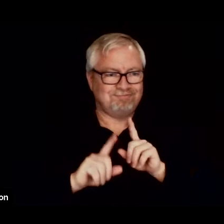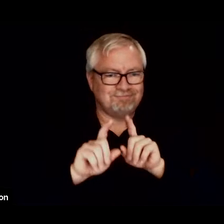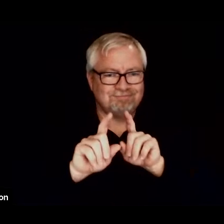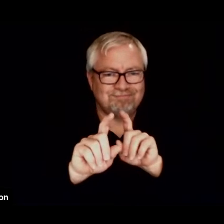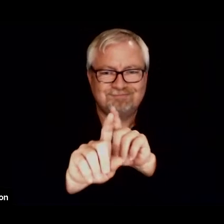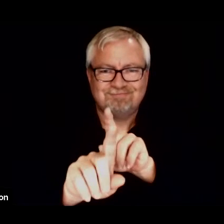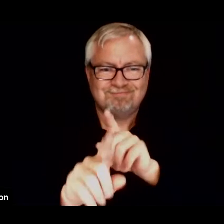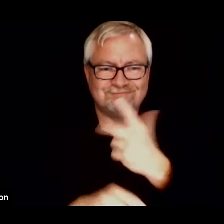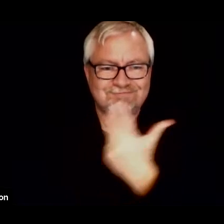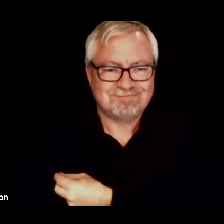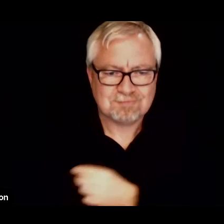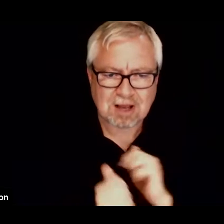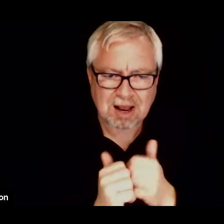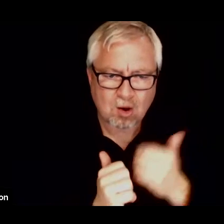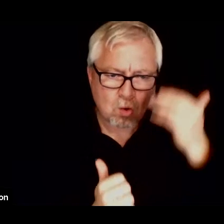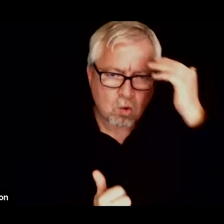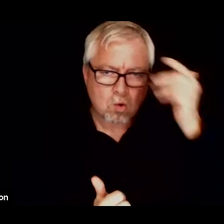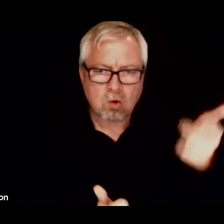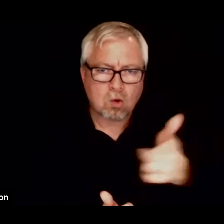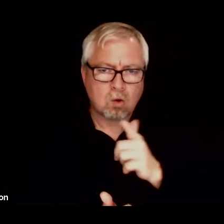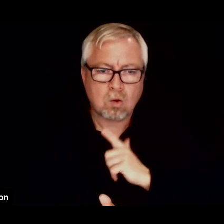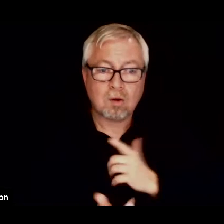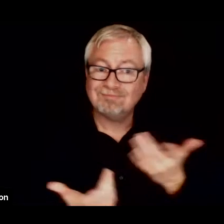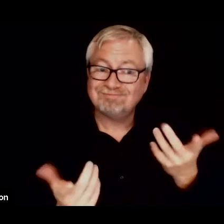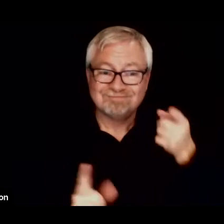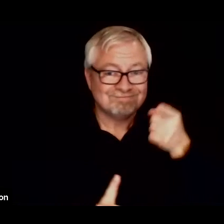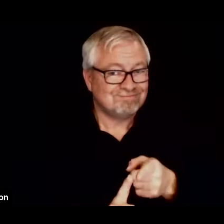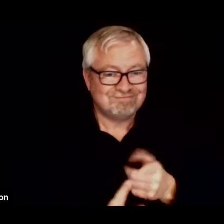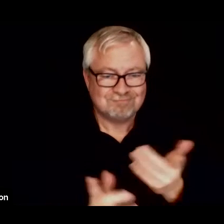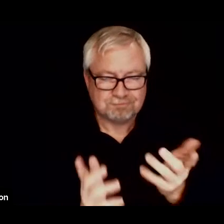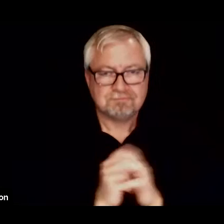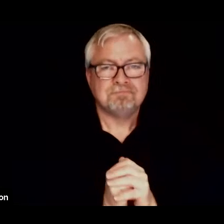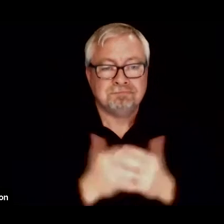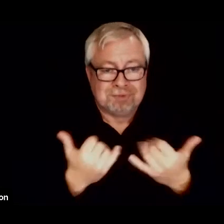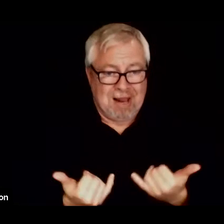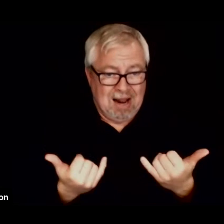that really all we're talking about right now all that's going to be rolling out in the very